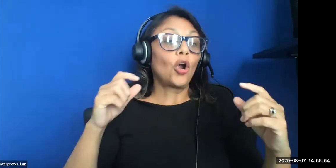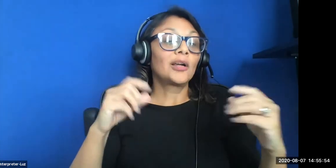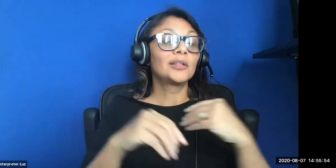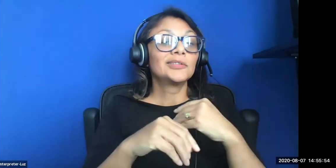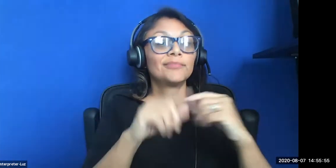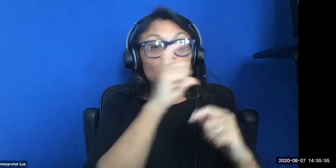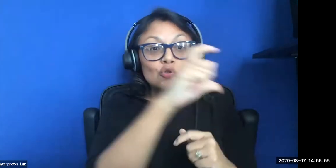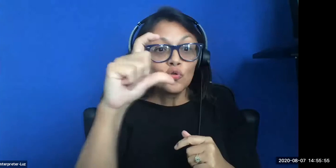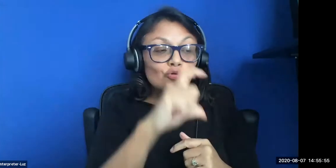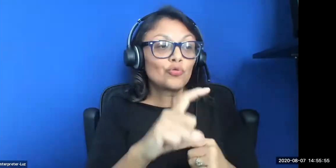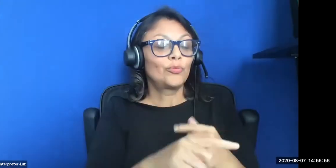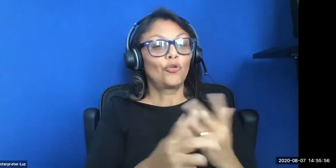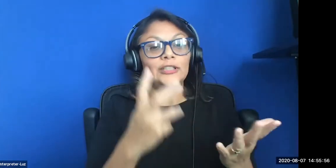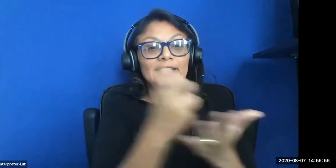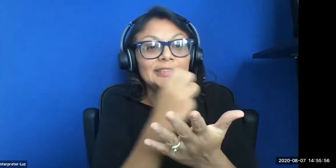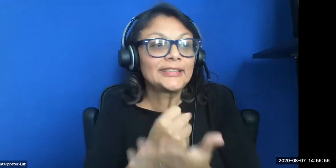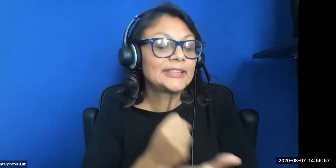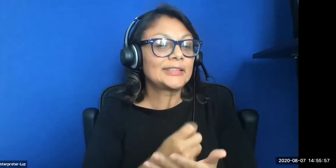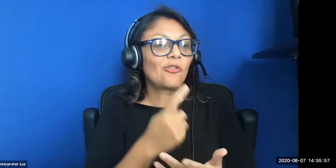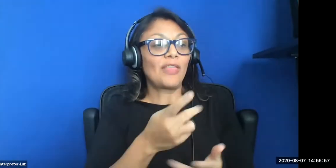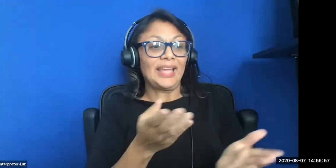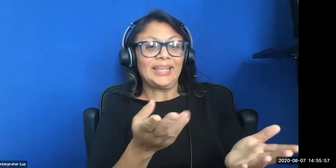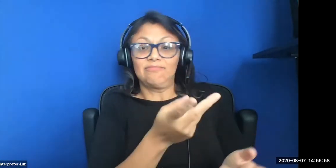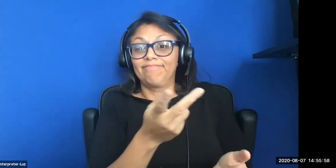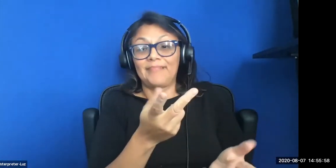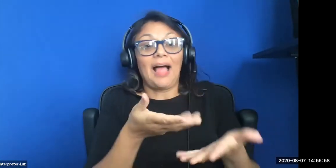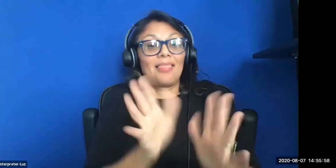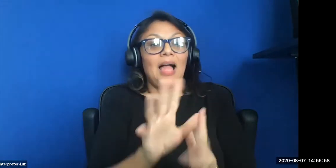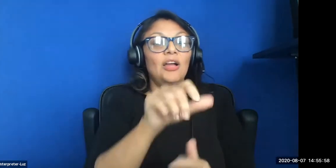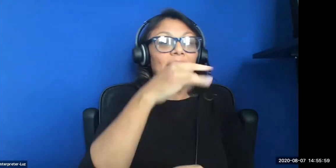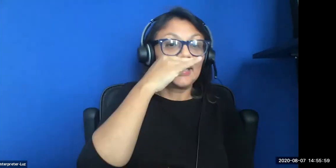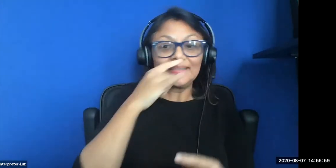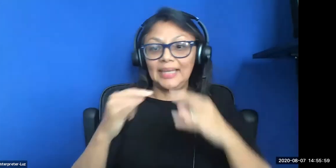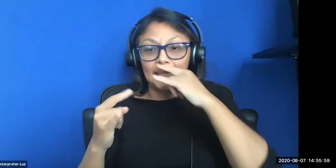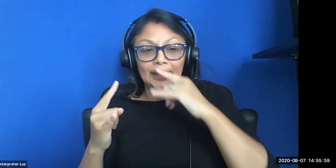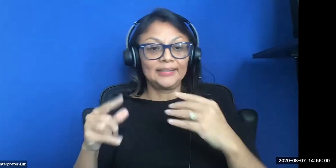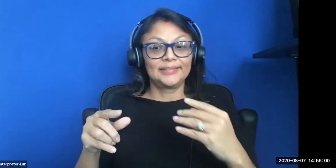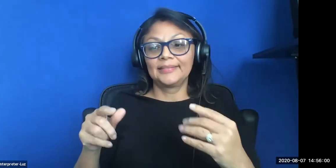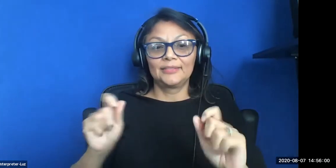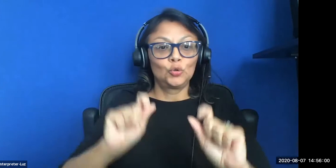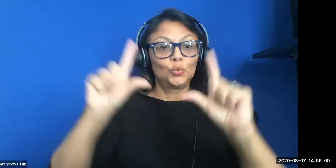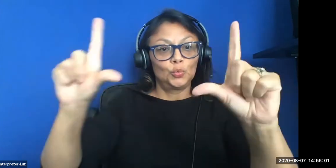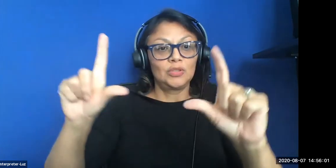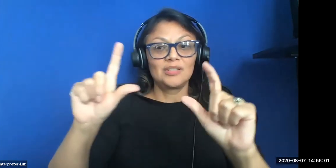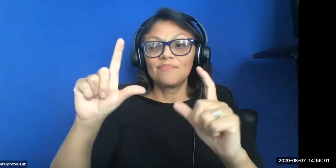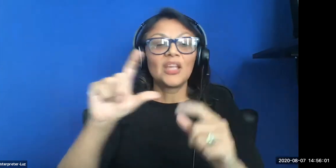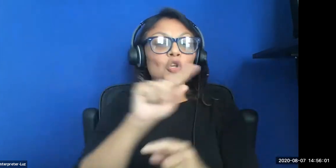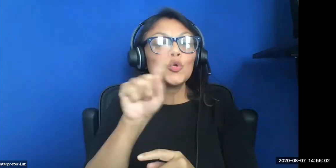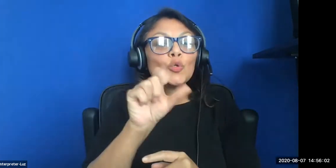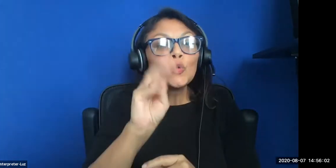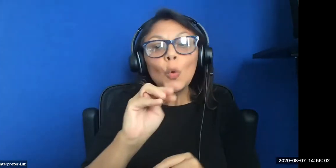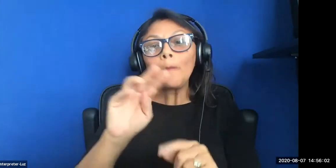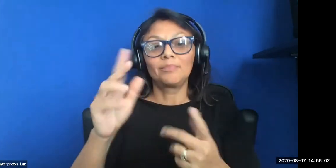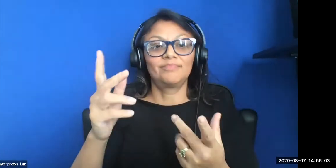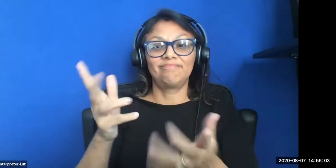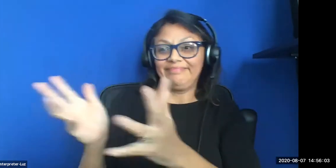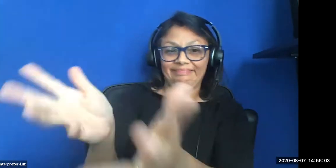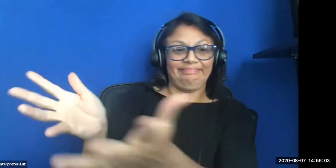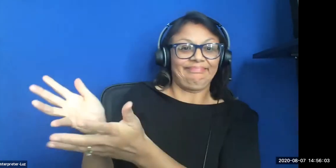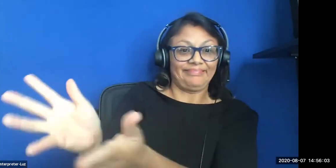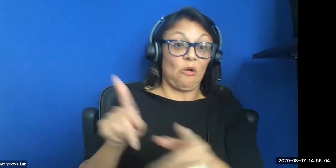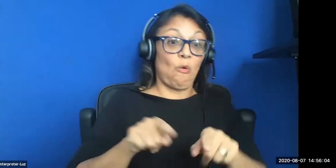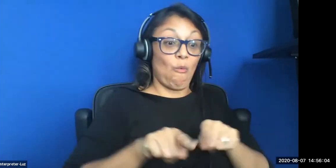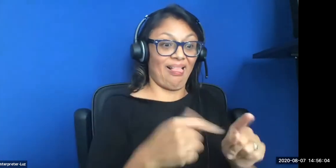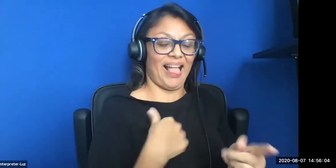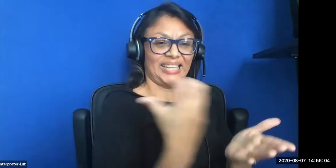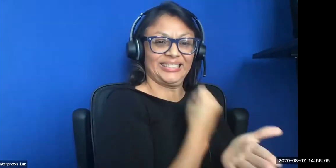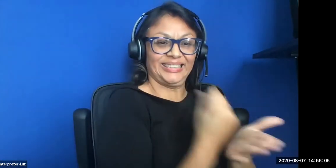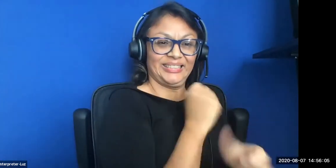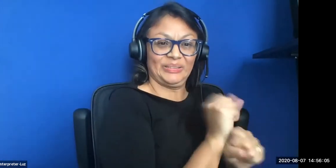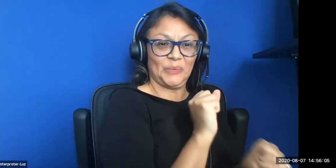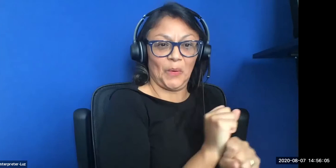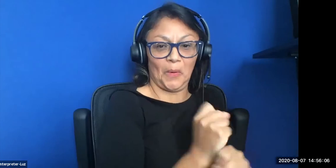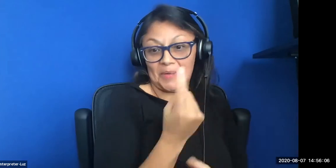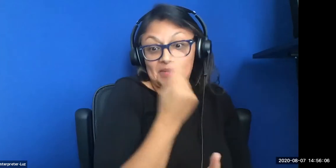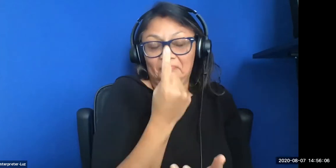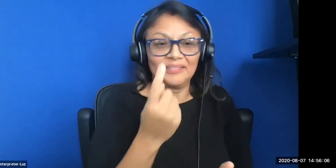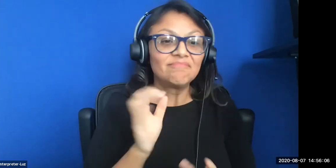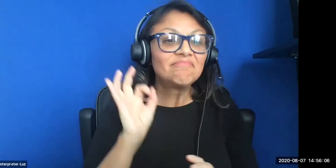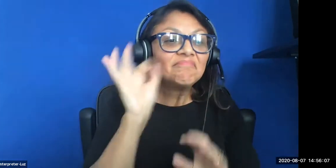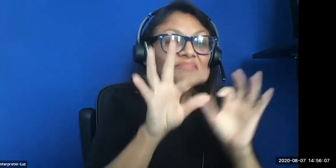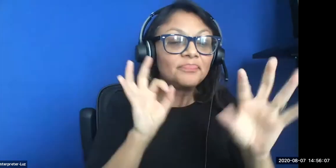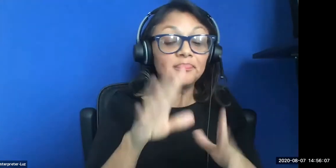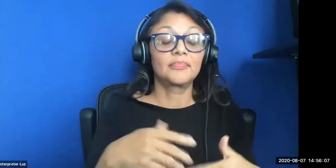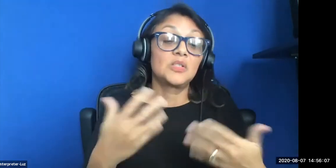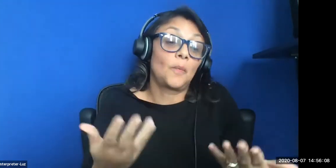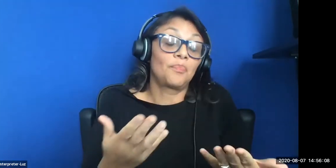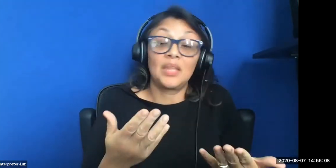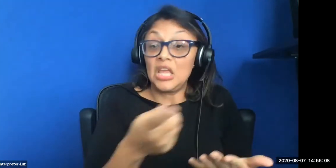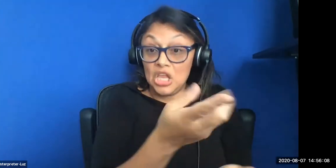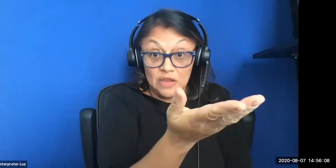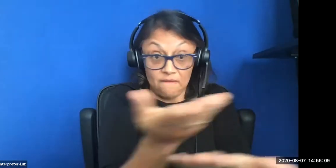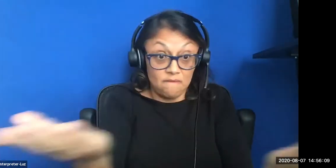Channelle Charest: Space to find breaks throughout this process, which we're also seeing is is super, super important. So if there are any questions on any of those things, feel free to drop them in. I'm happy to answer.